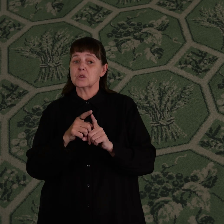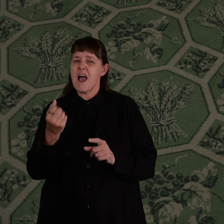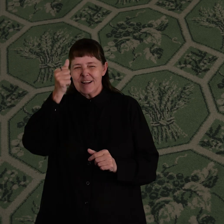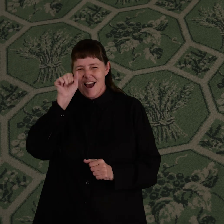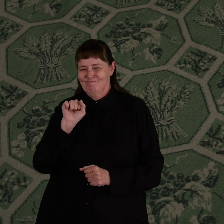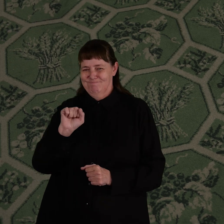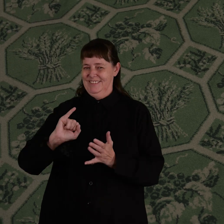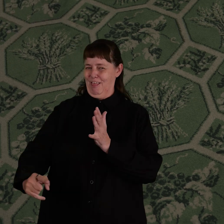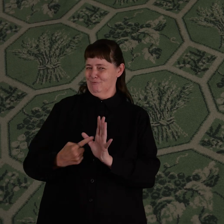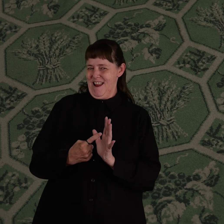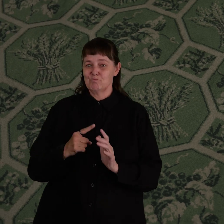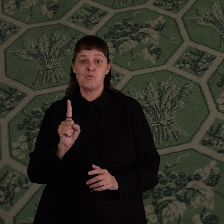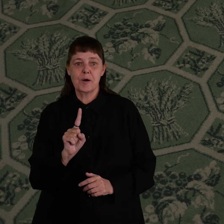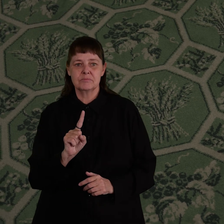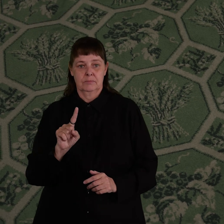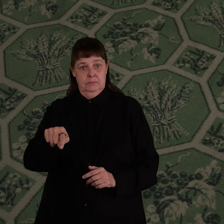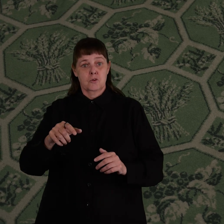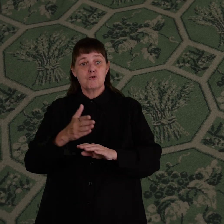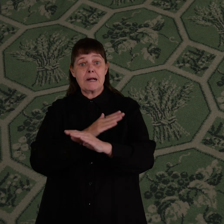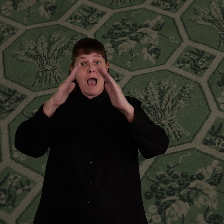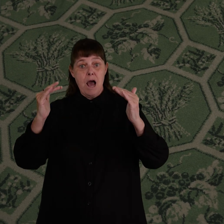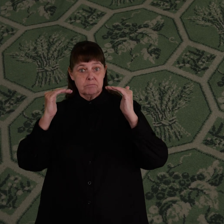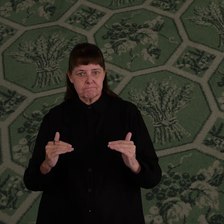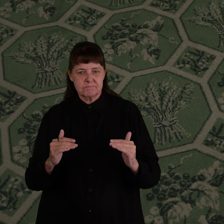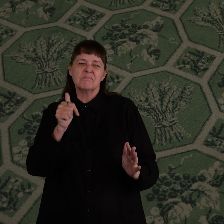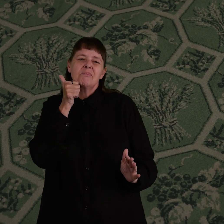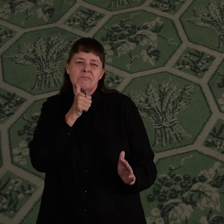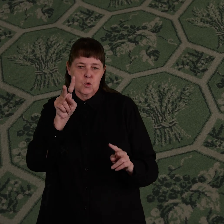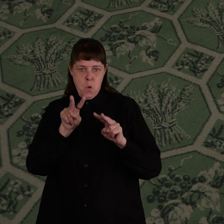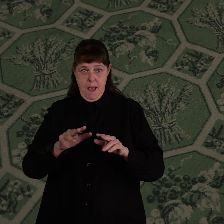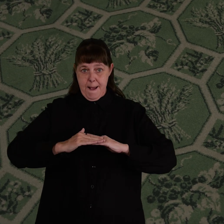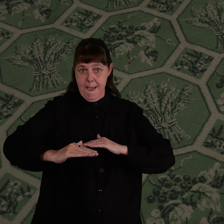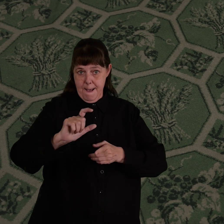we've got some particular symbols featured throughout. We have wheat